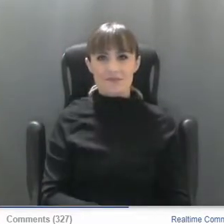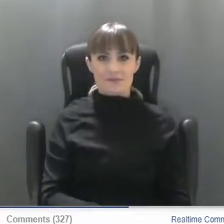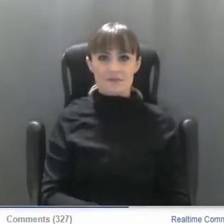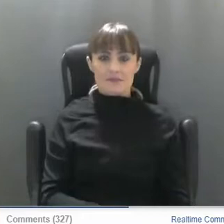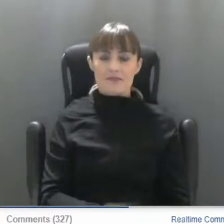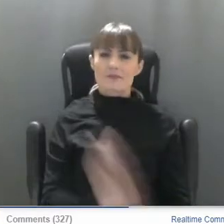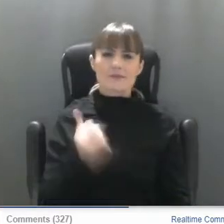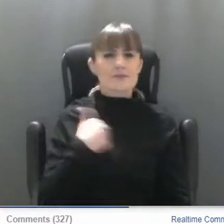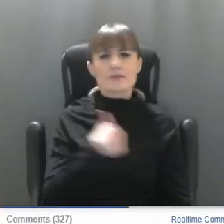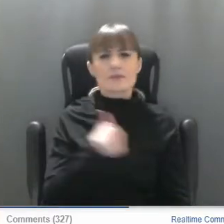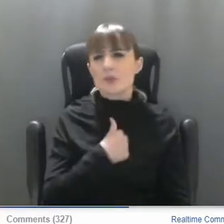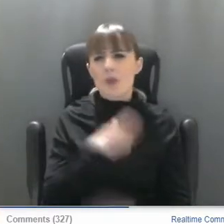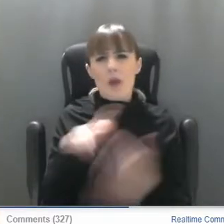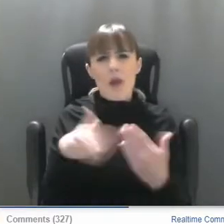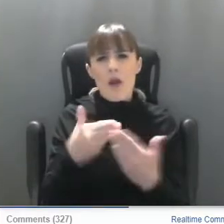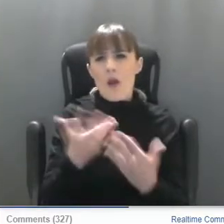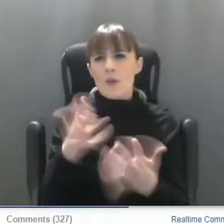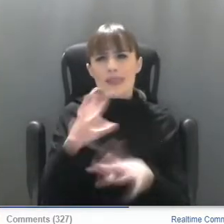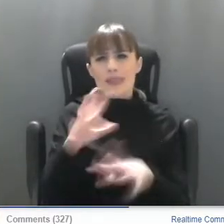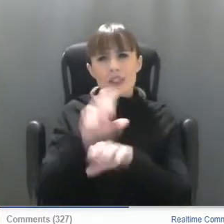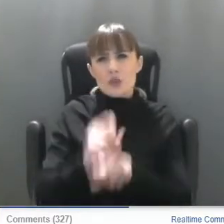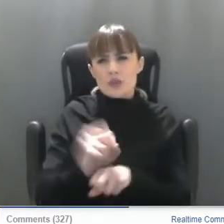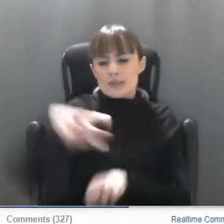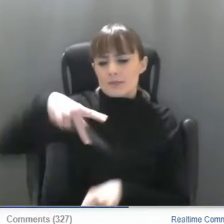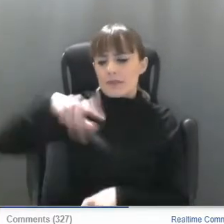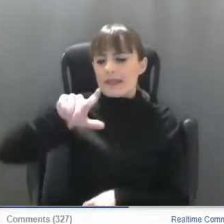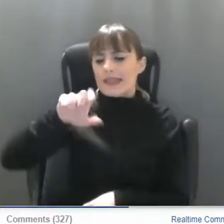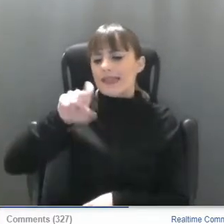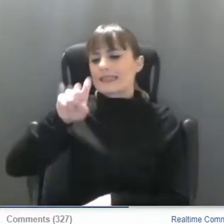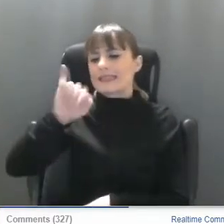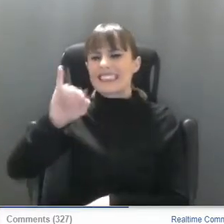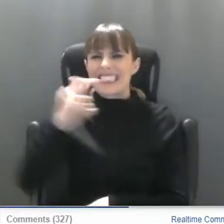pretty used to that, I think at grocery stores and stuff. Taff, thank you so much